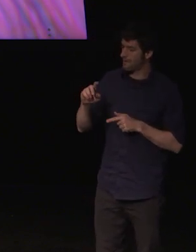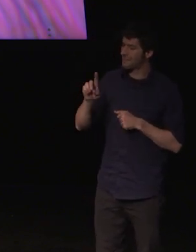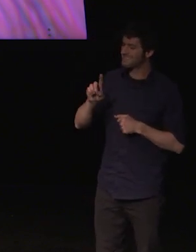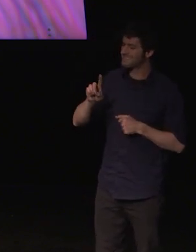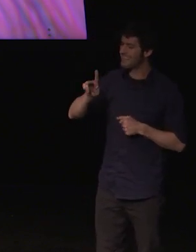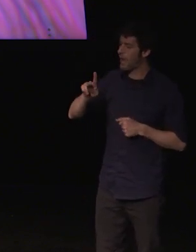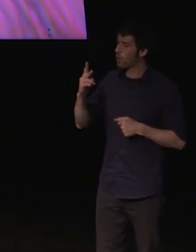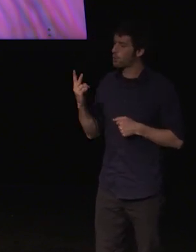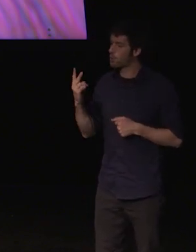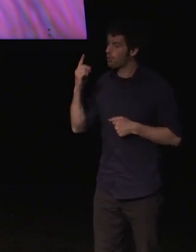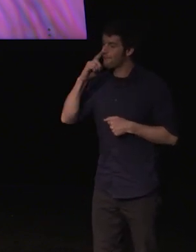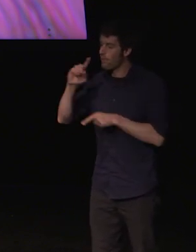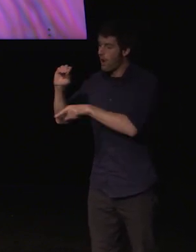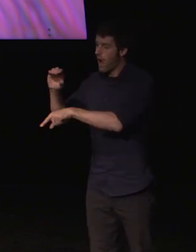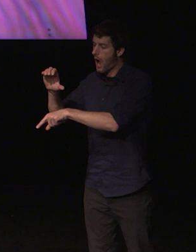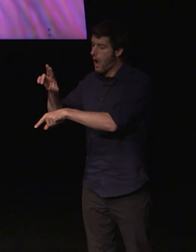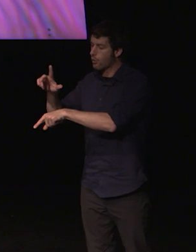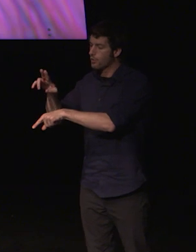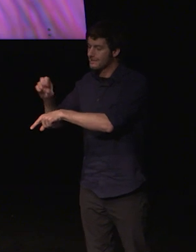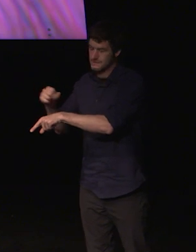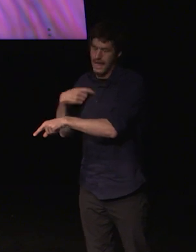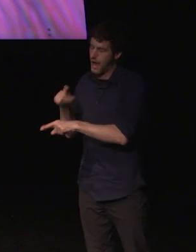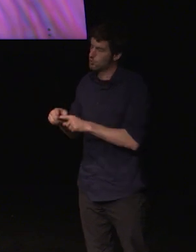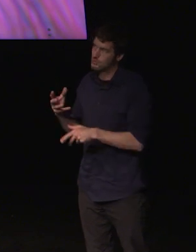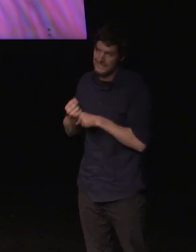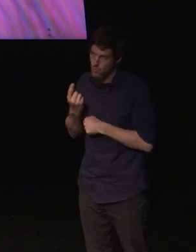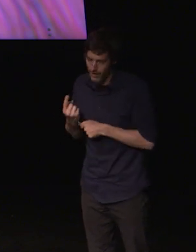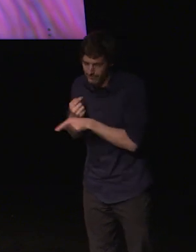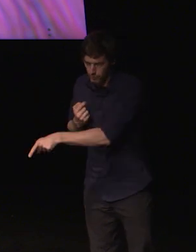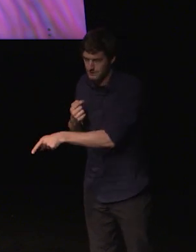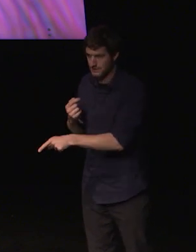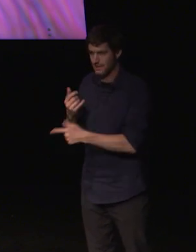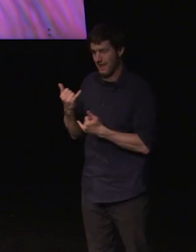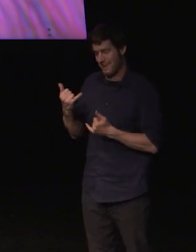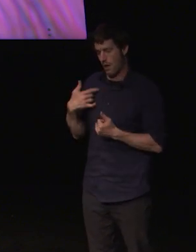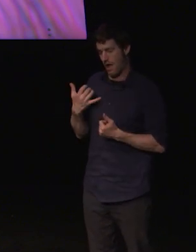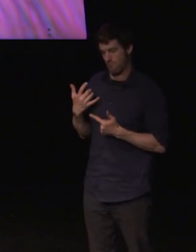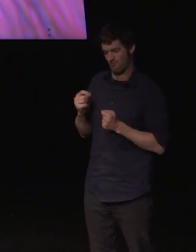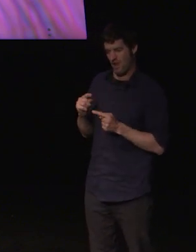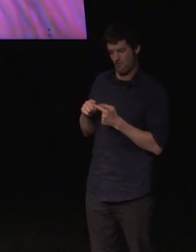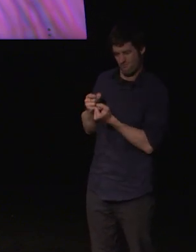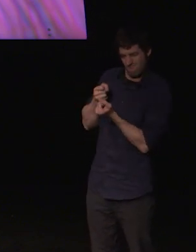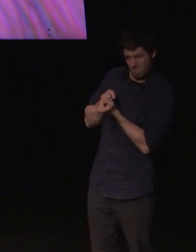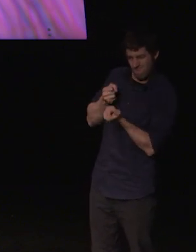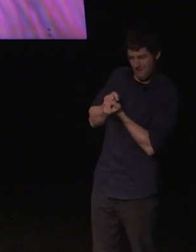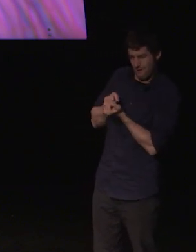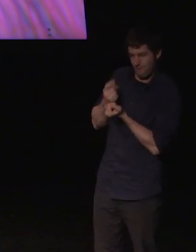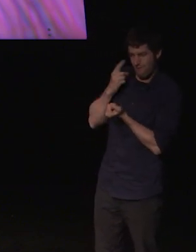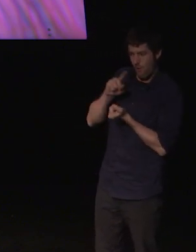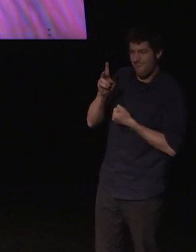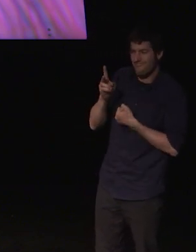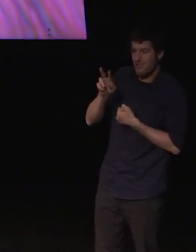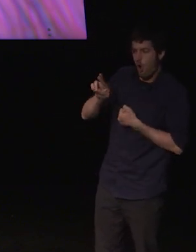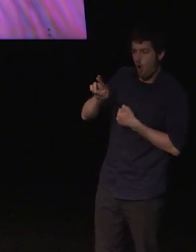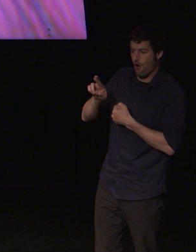and then I had to go get an Oculus Rift. And know I am definitely trying to advocate for VR accessibility, which we will touch on a little bit later.